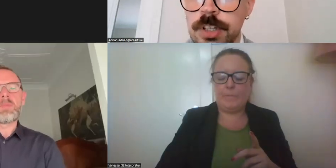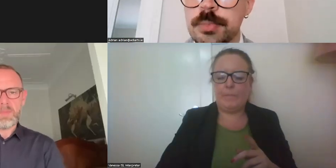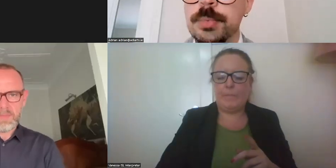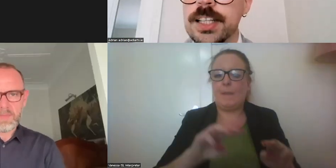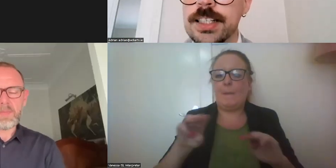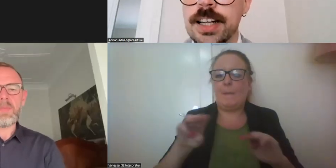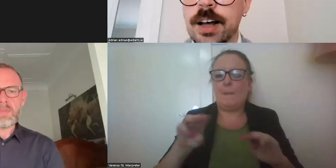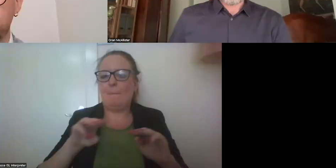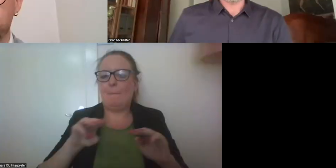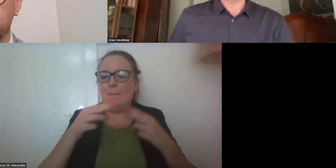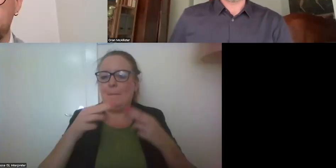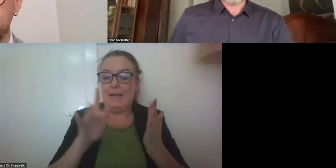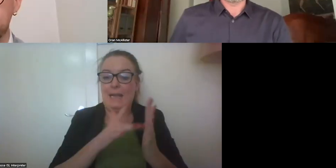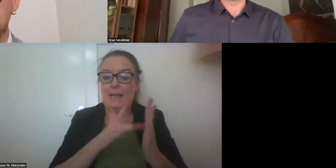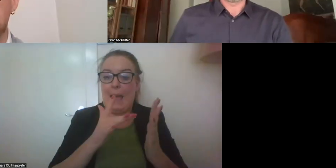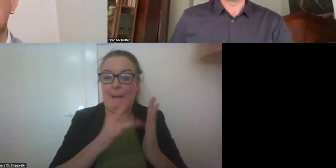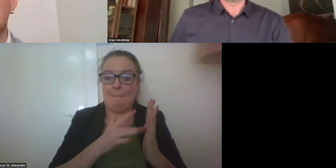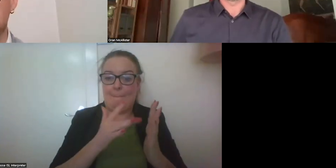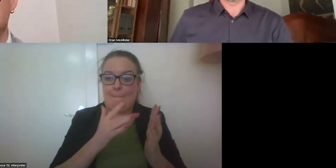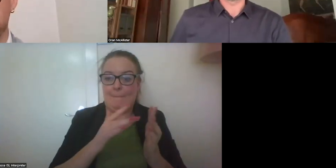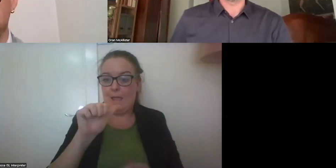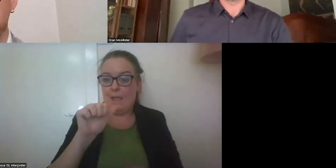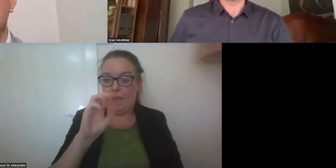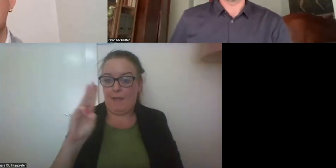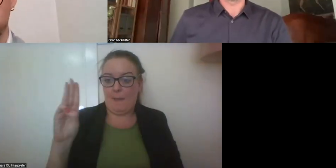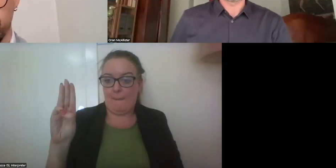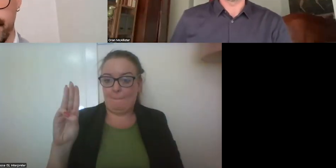"people need an app by NaviLens for it to work most smoothly.